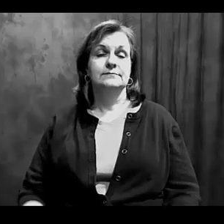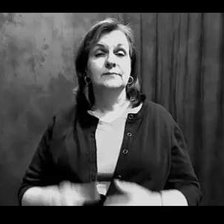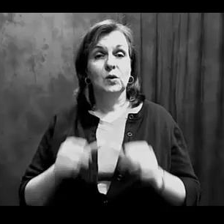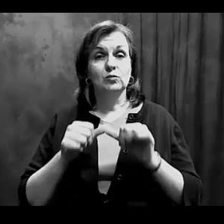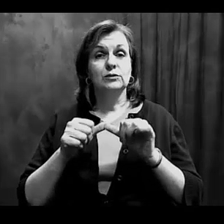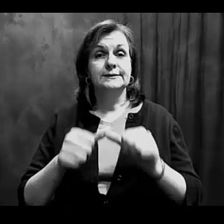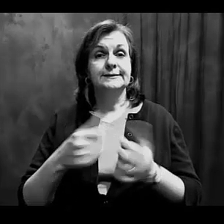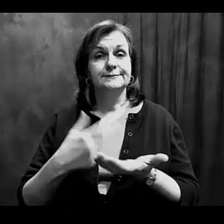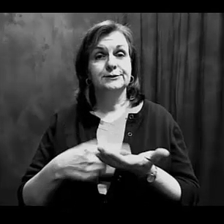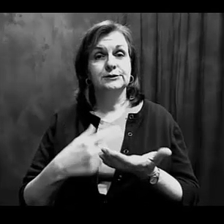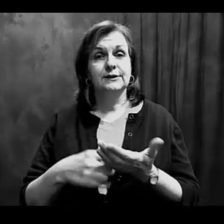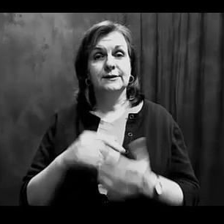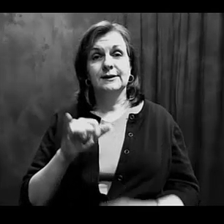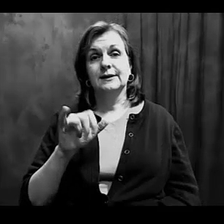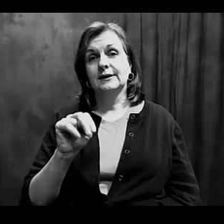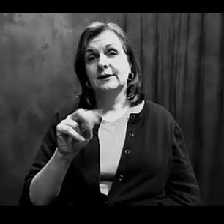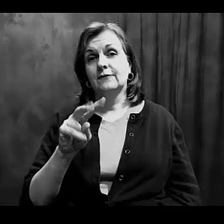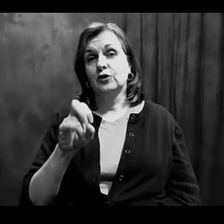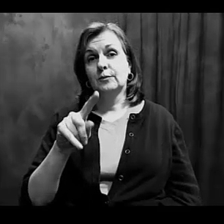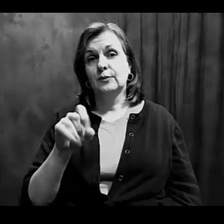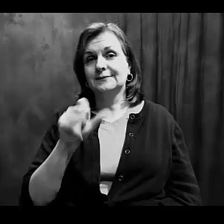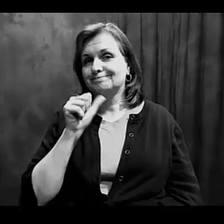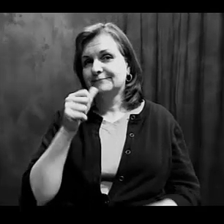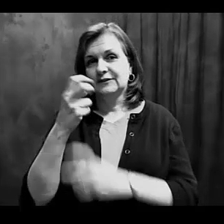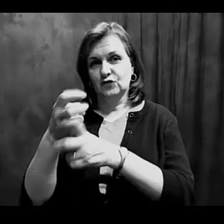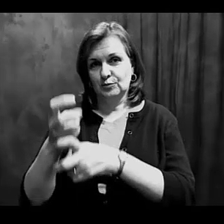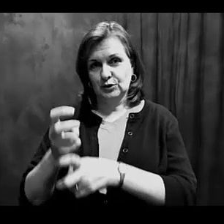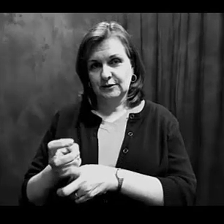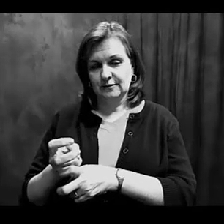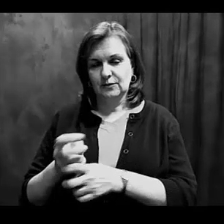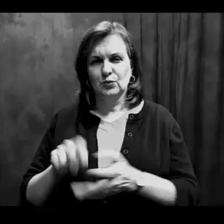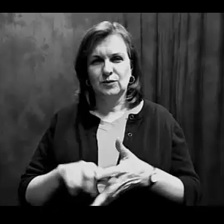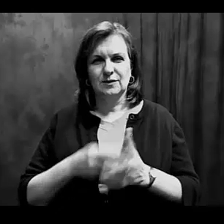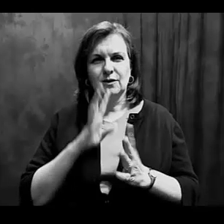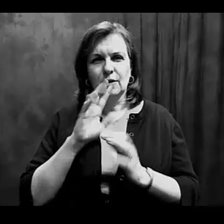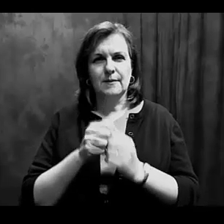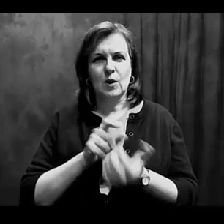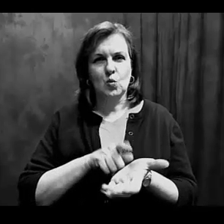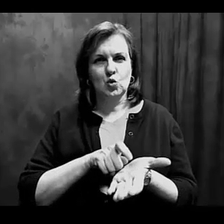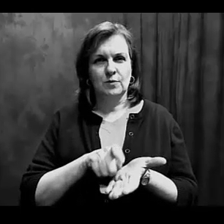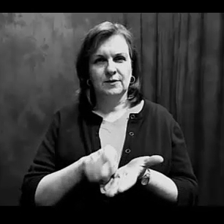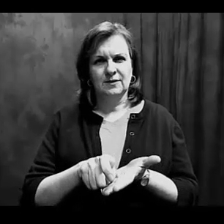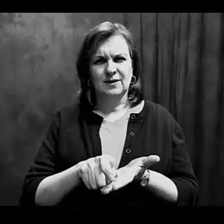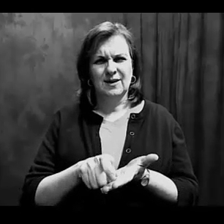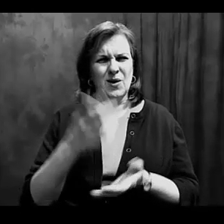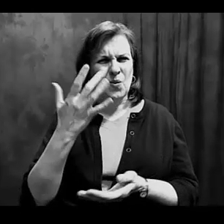As we continue our discussion of invertebrates we want to start into the worms